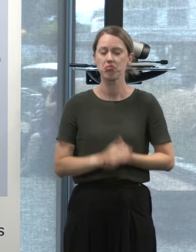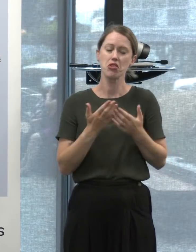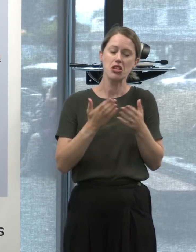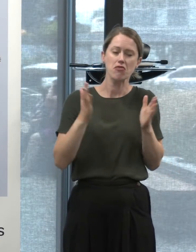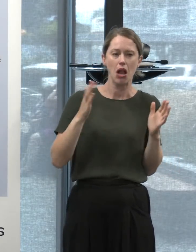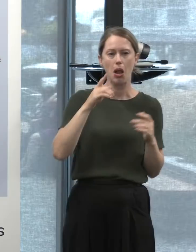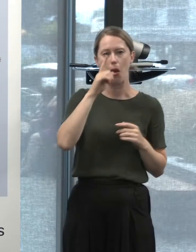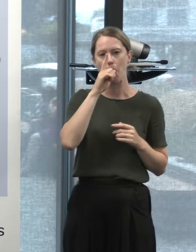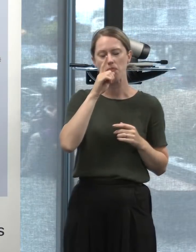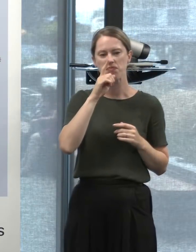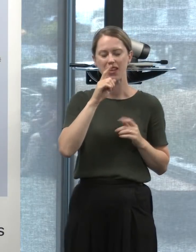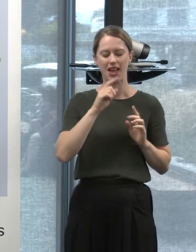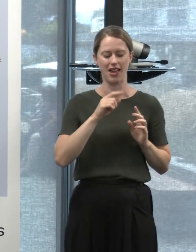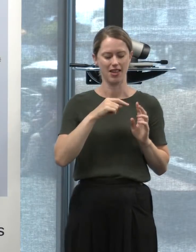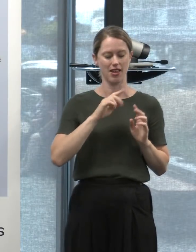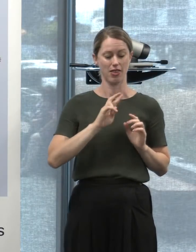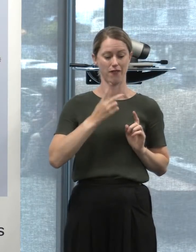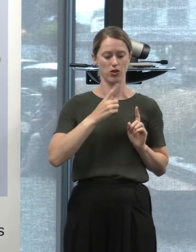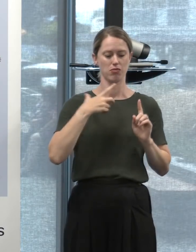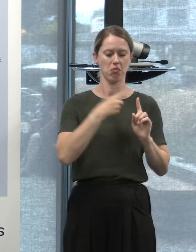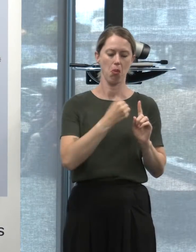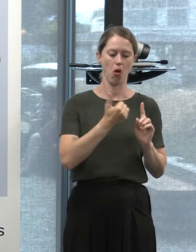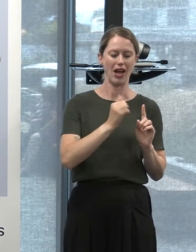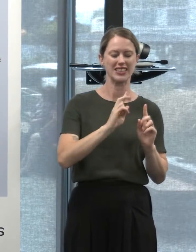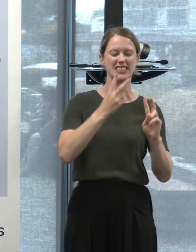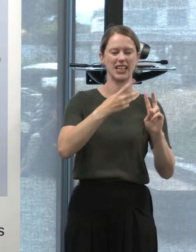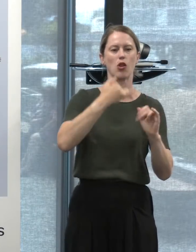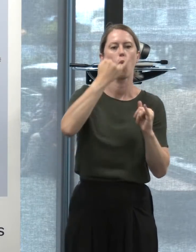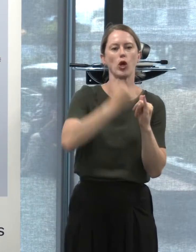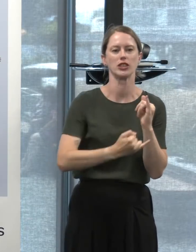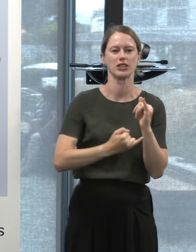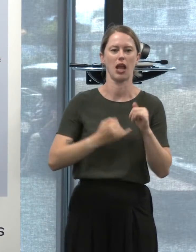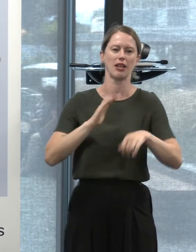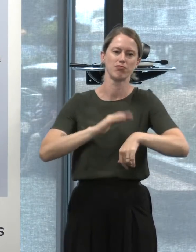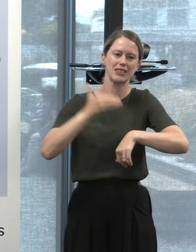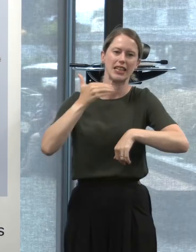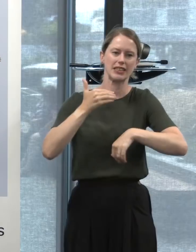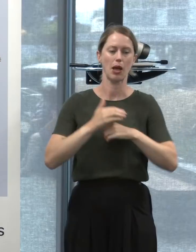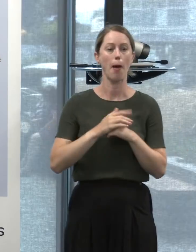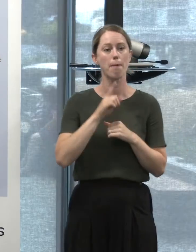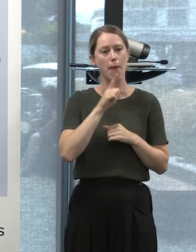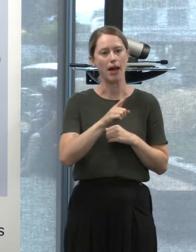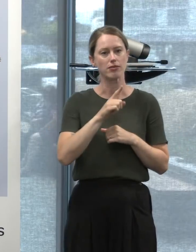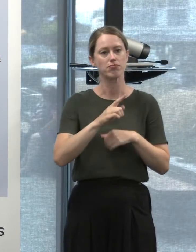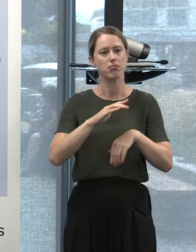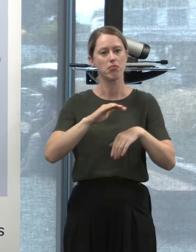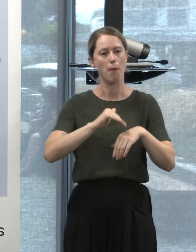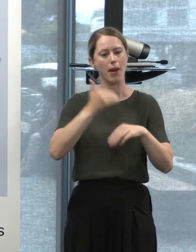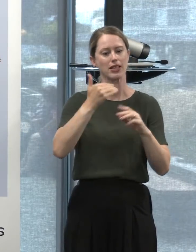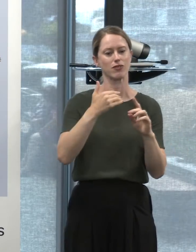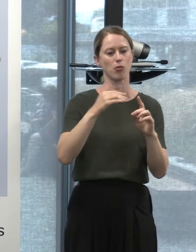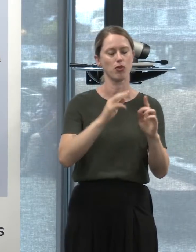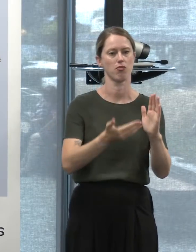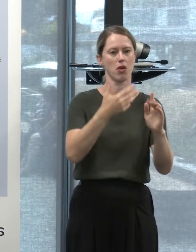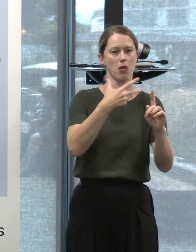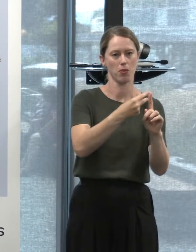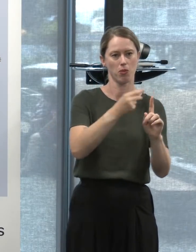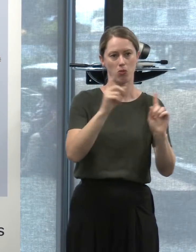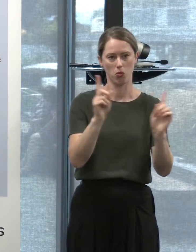follows a very similar safety profile to the second dose. In general, we have found it is the second dose that people